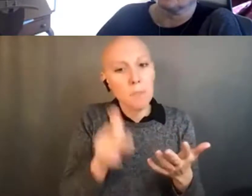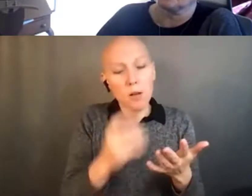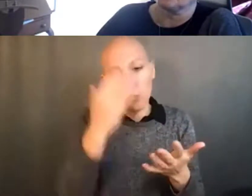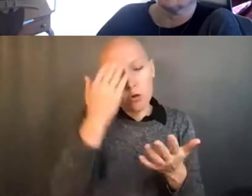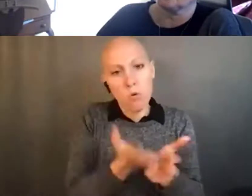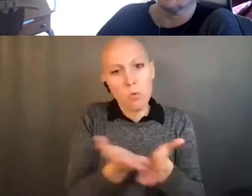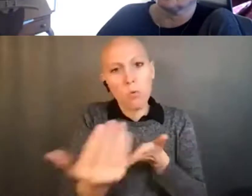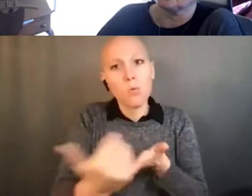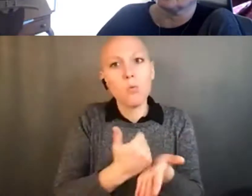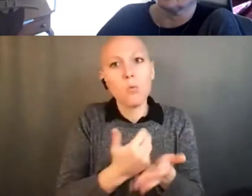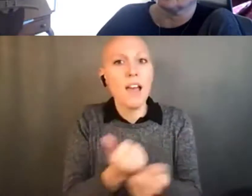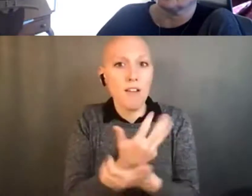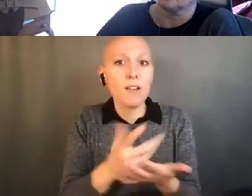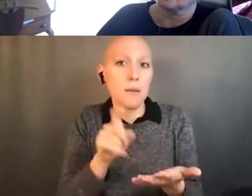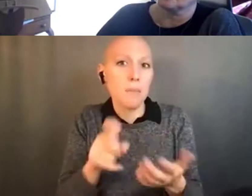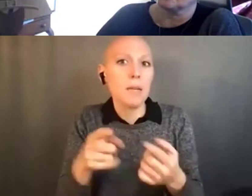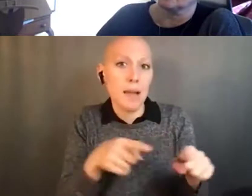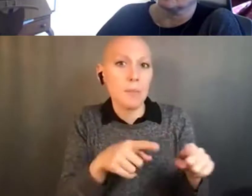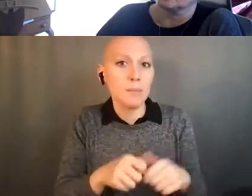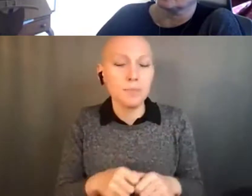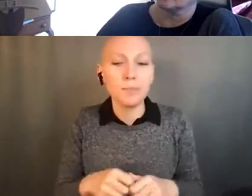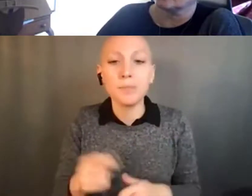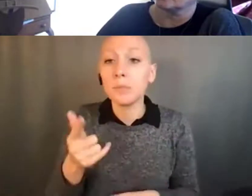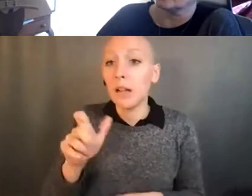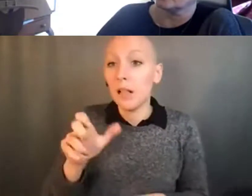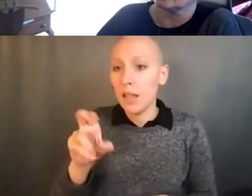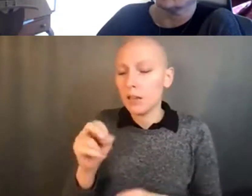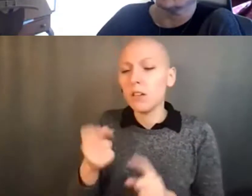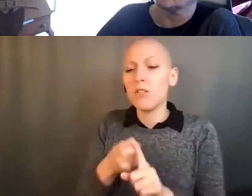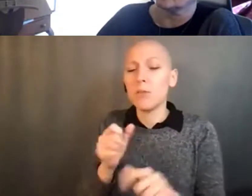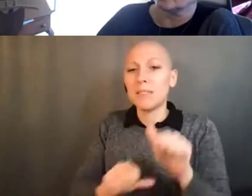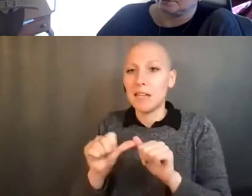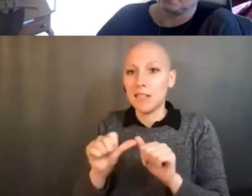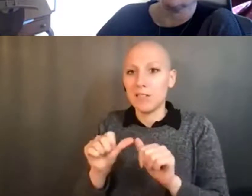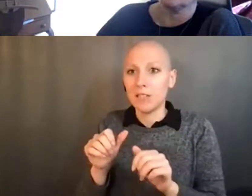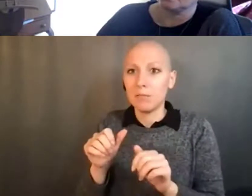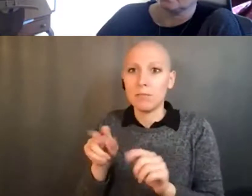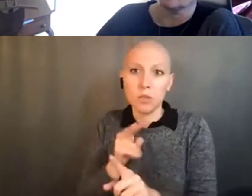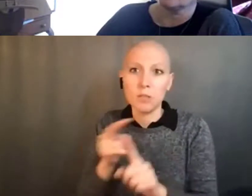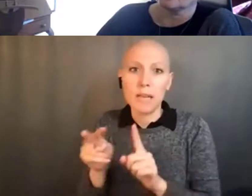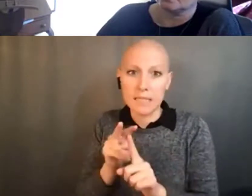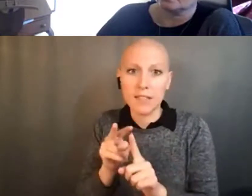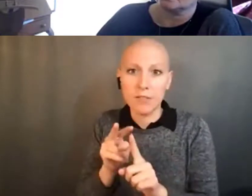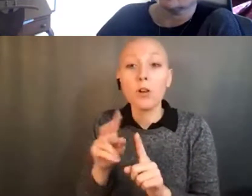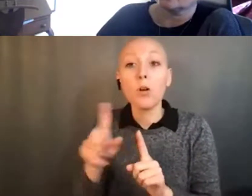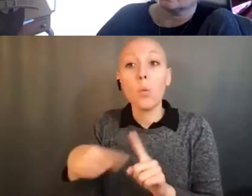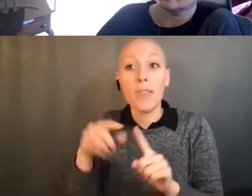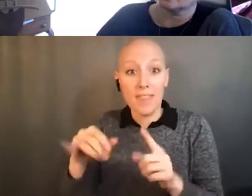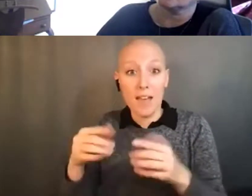grants management when they receive that they also ask us to comment on the scientific aspects of the change.